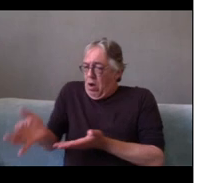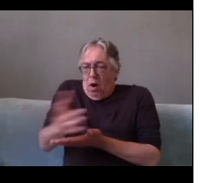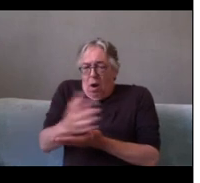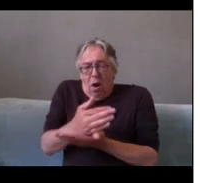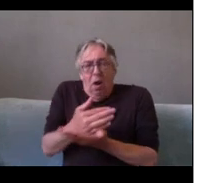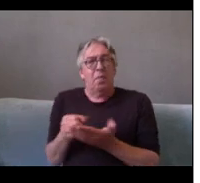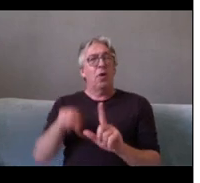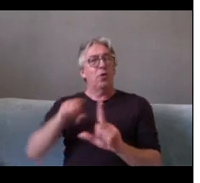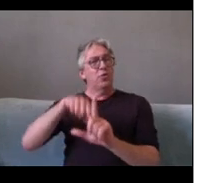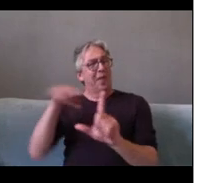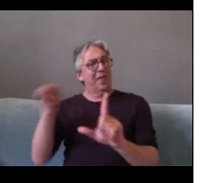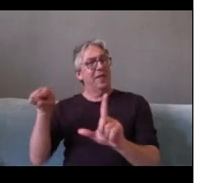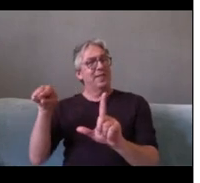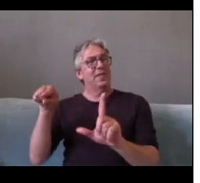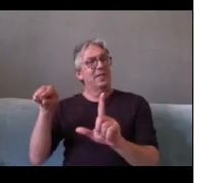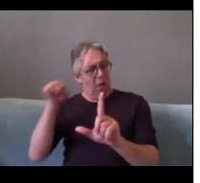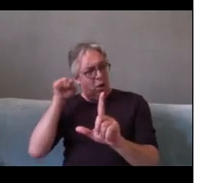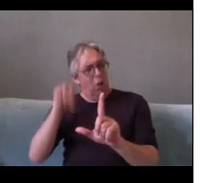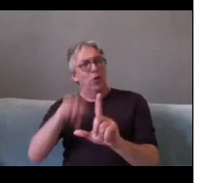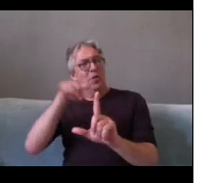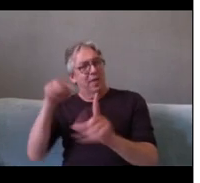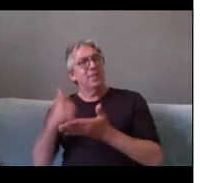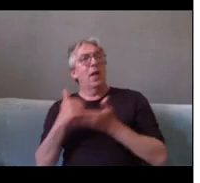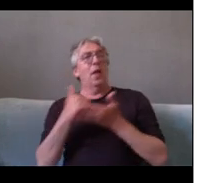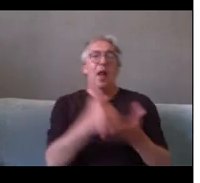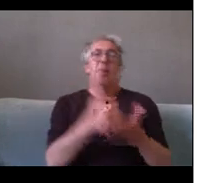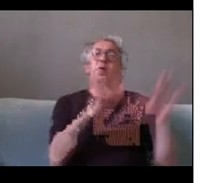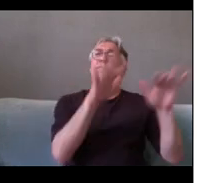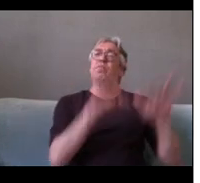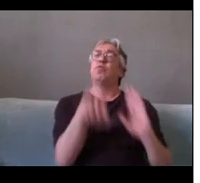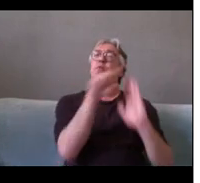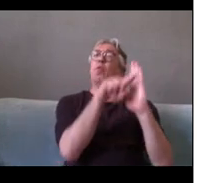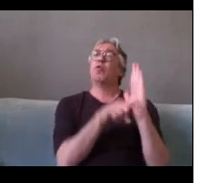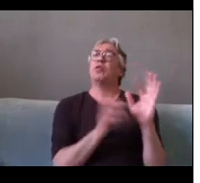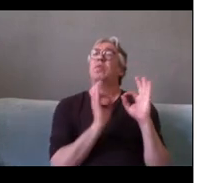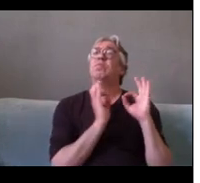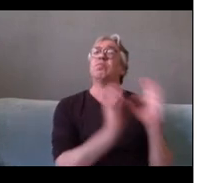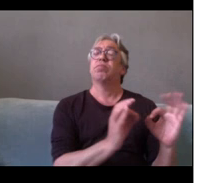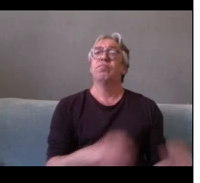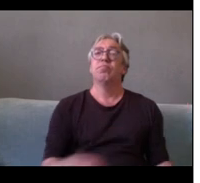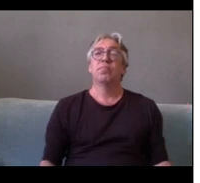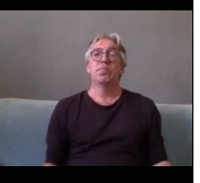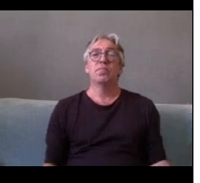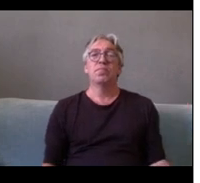The 2030 Agenda also recognizes persons with disabilities